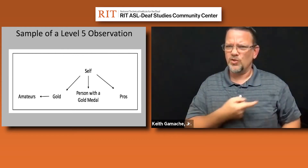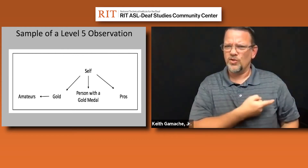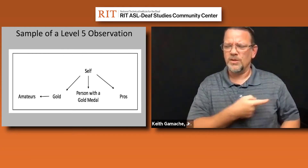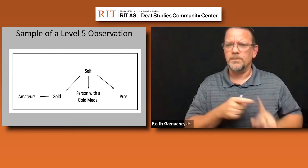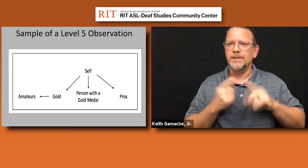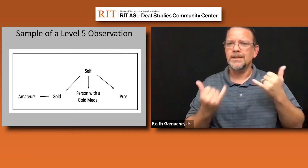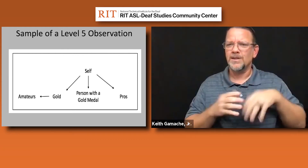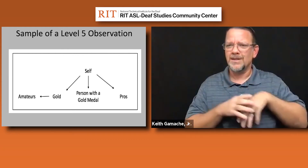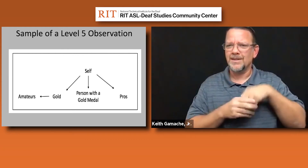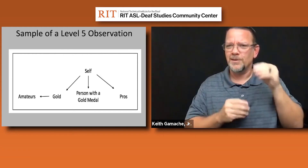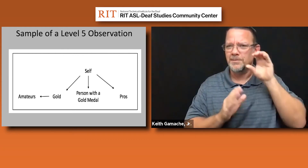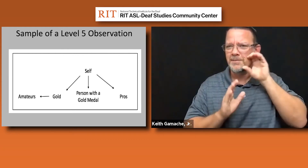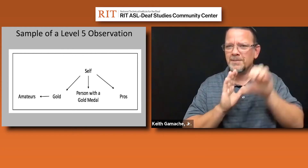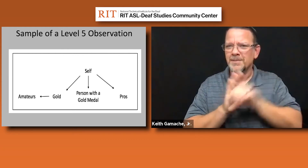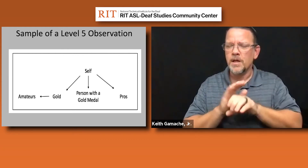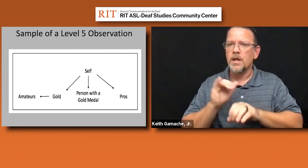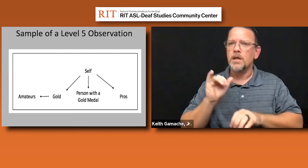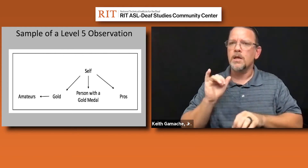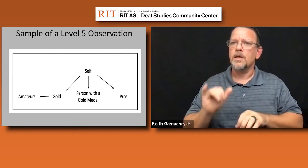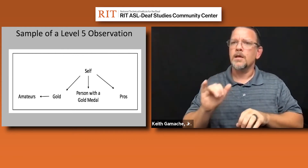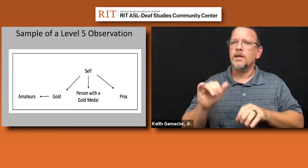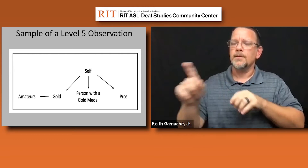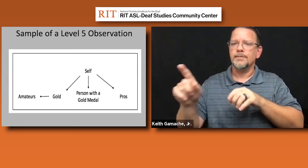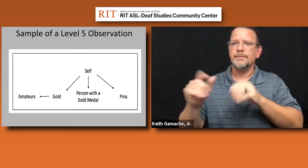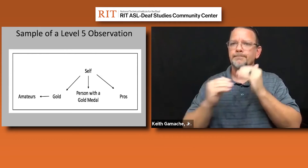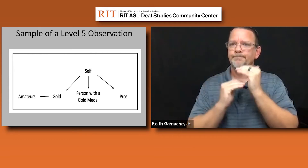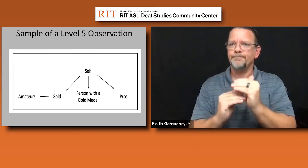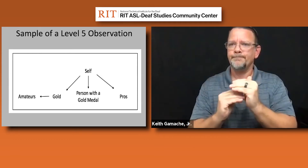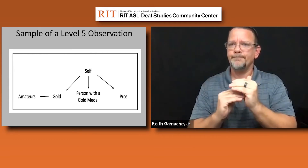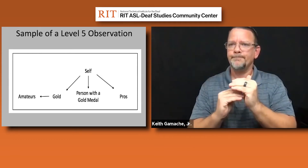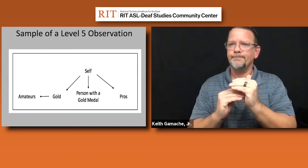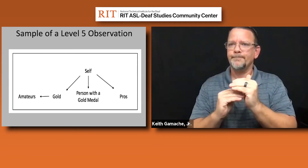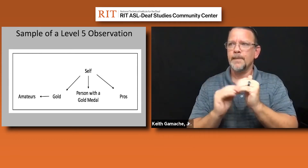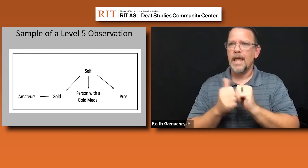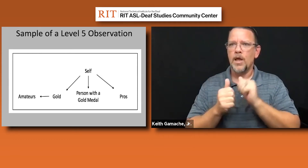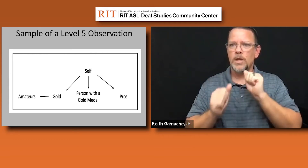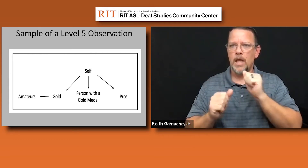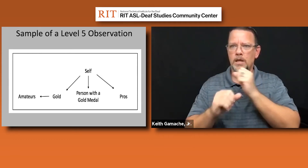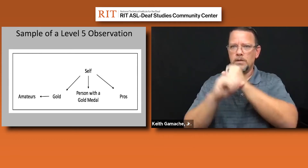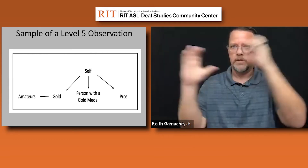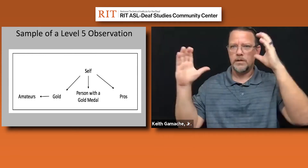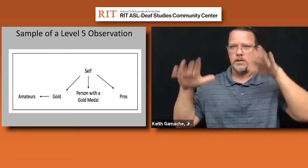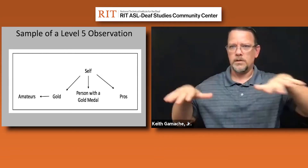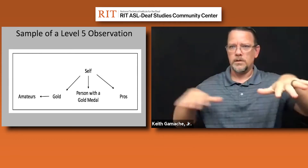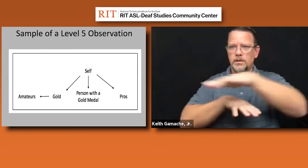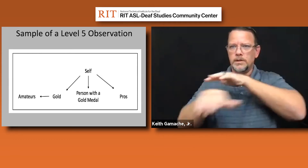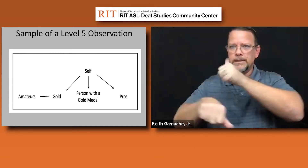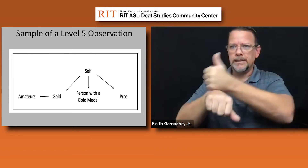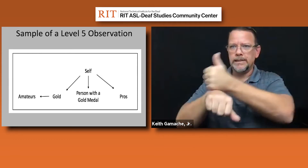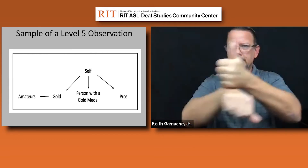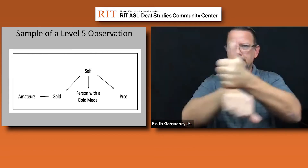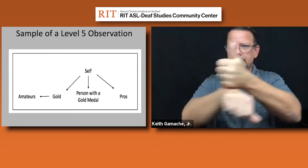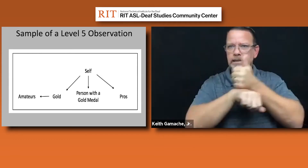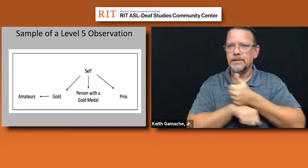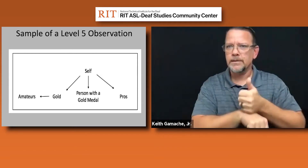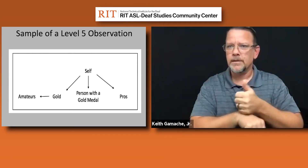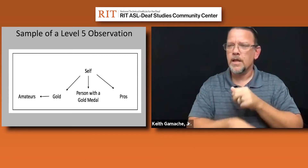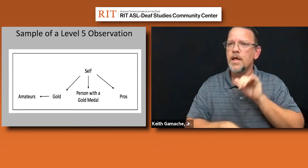No, no, no. He's still on my left. He's just--I'm not pointing any attention to him, but he still exactly where that is